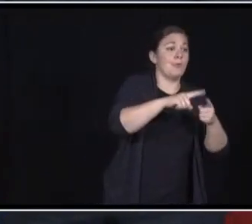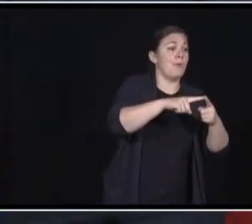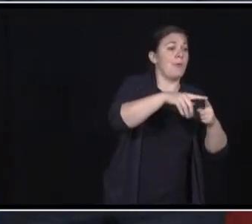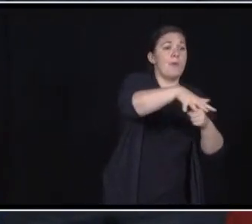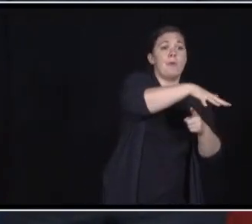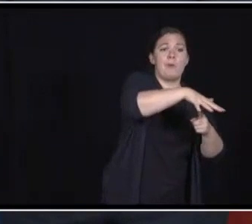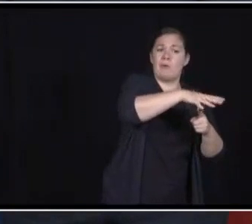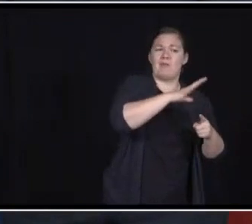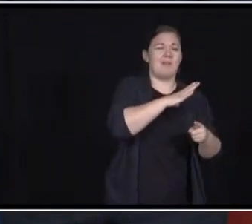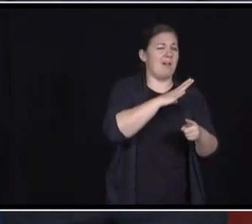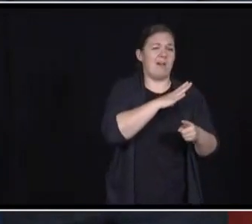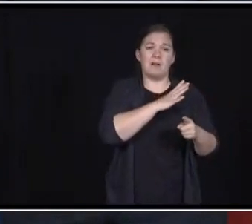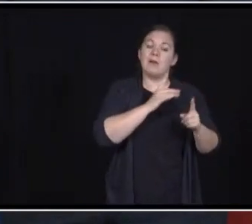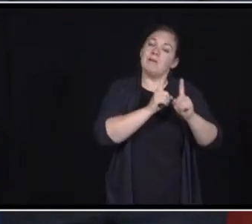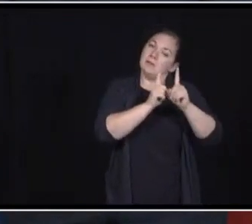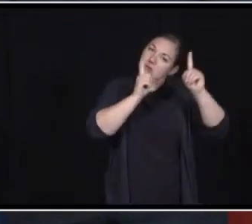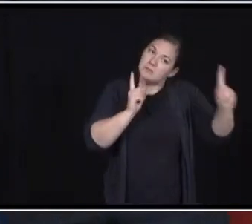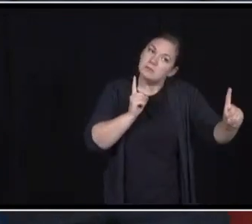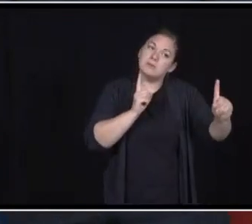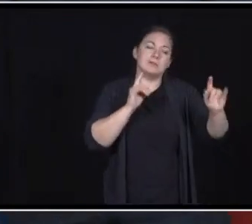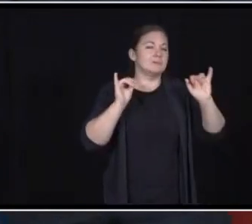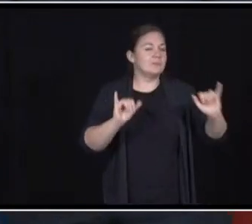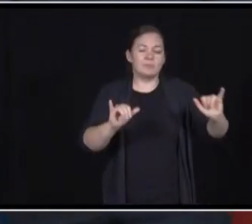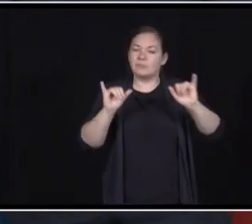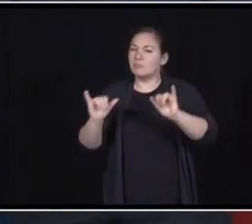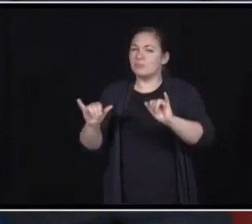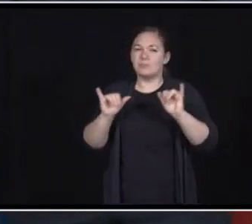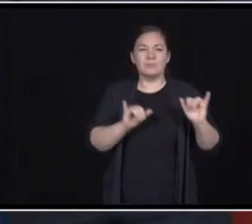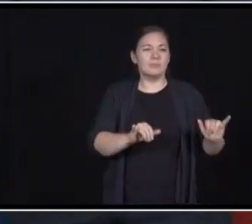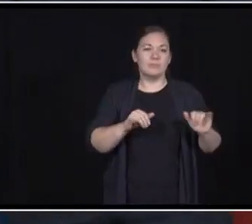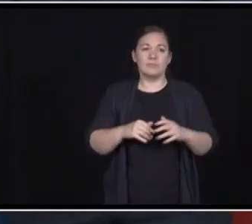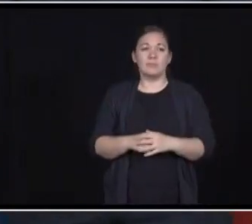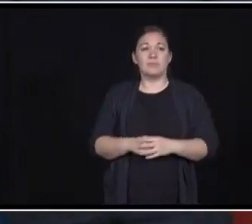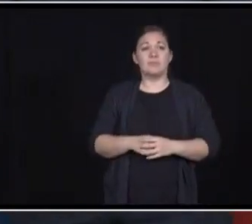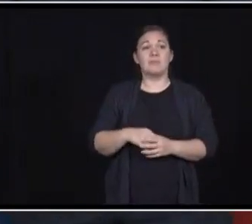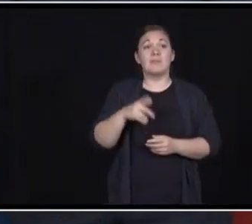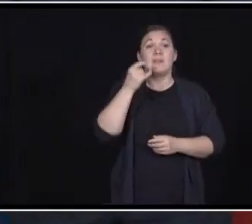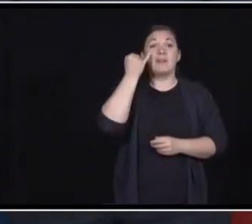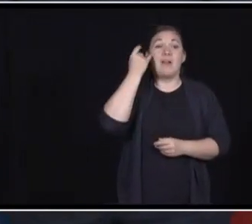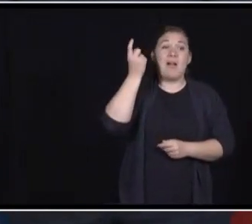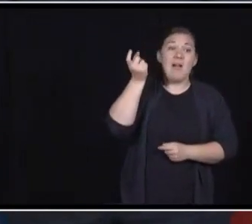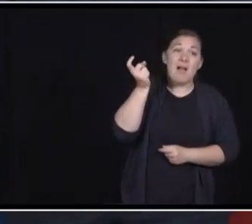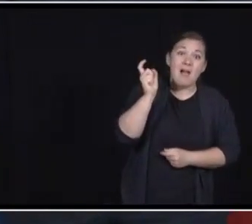All of the things we have said before. That is not related specific to those areas,